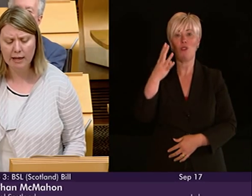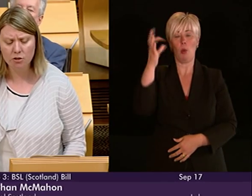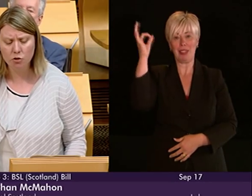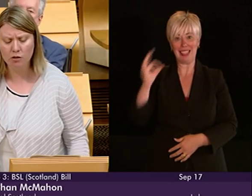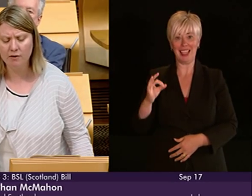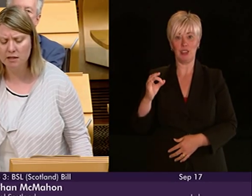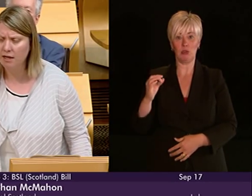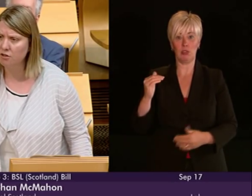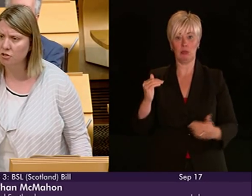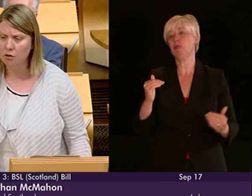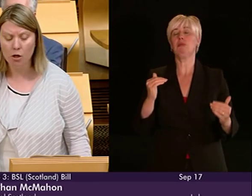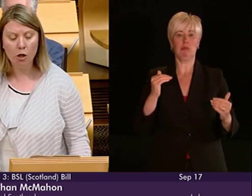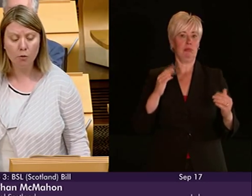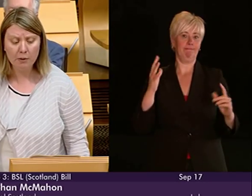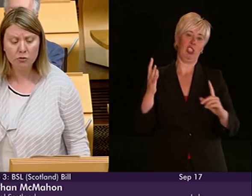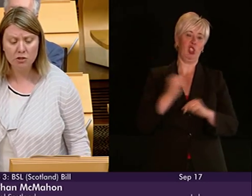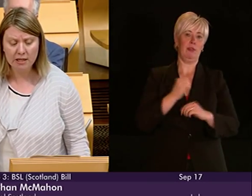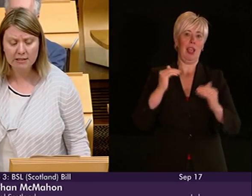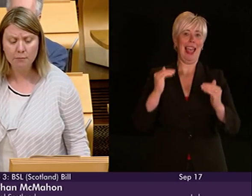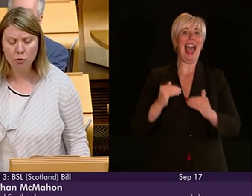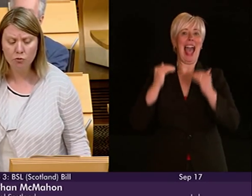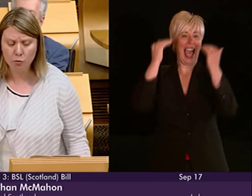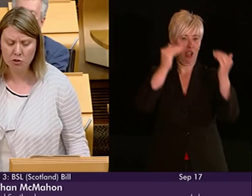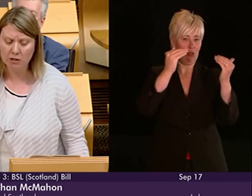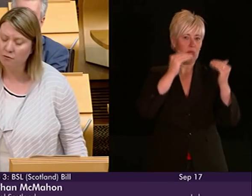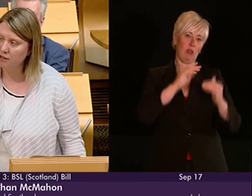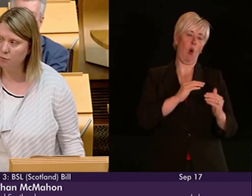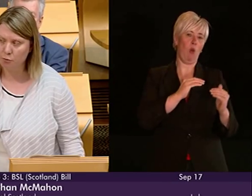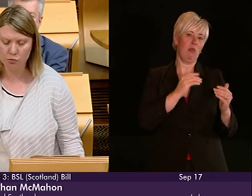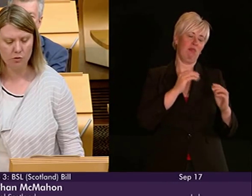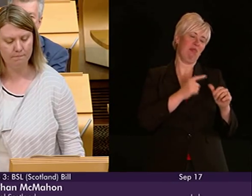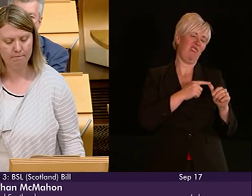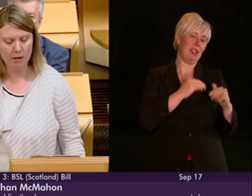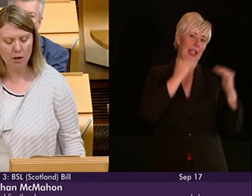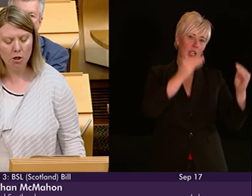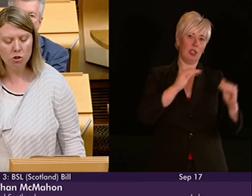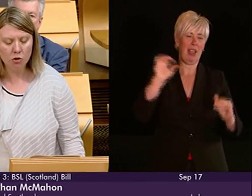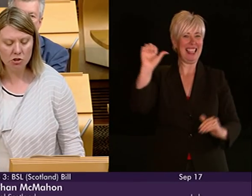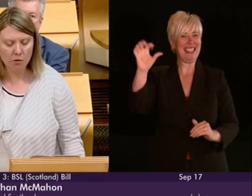attained highers or advanced highers, compared to 60.2 per cent of hearing pupils. Scottish